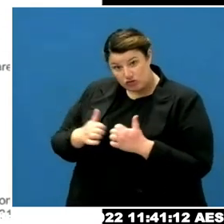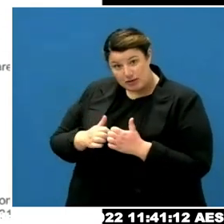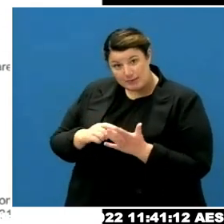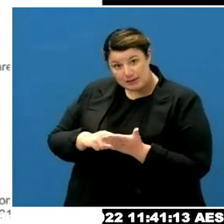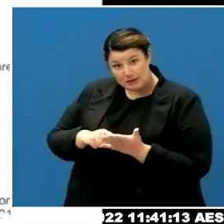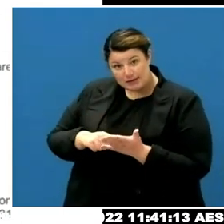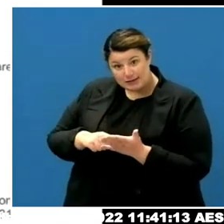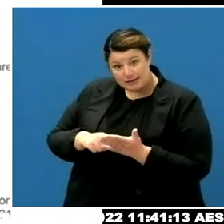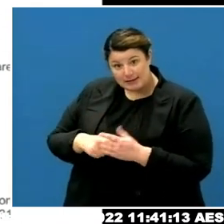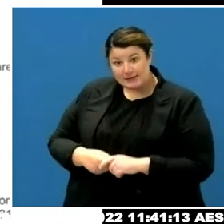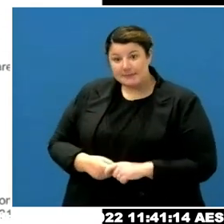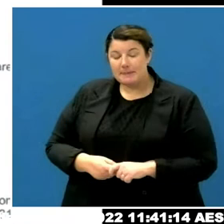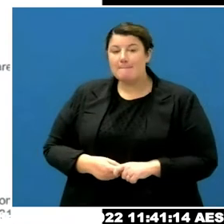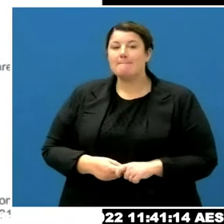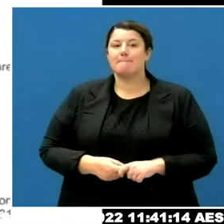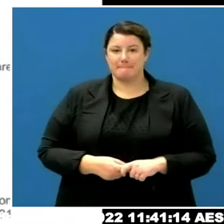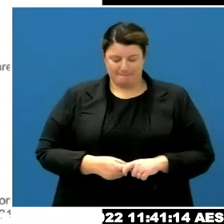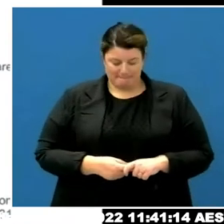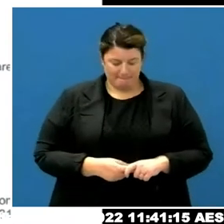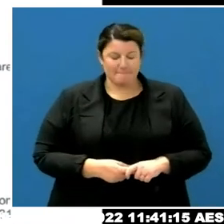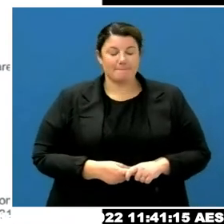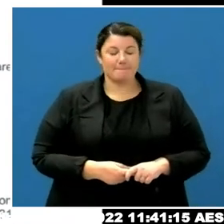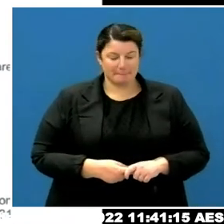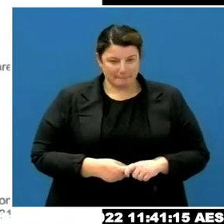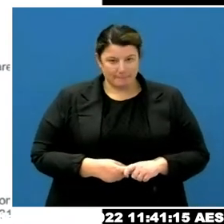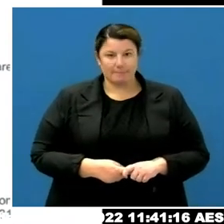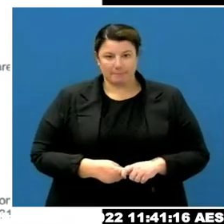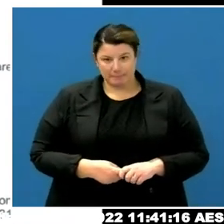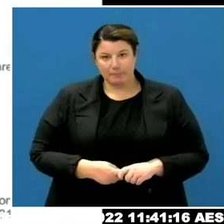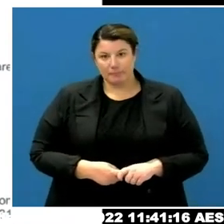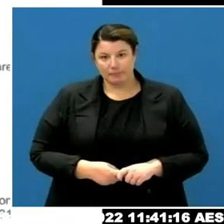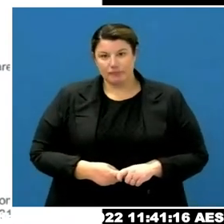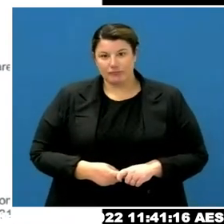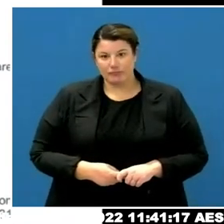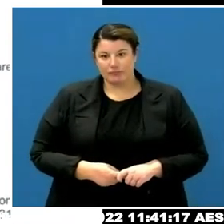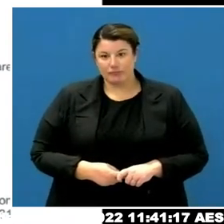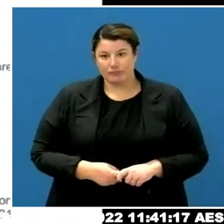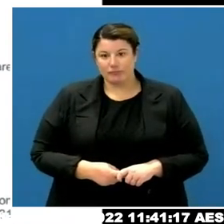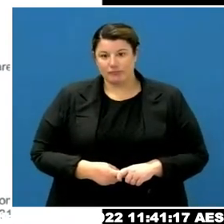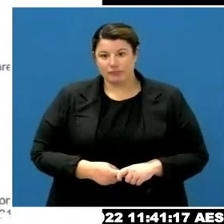Yes. This is the -- one. Alright.